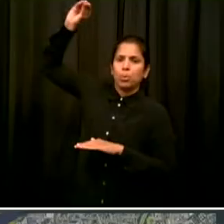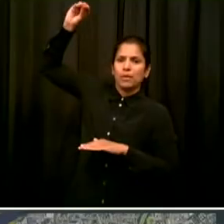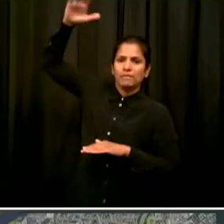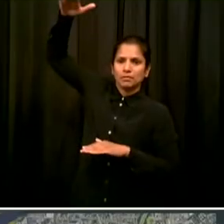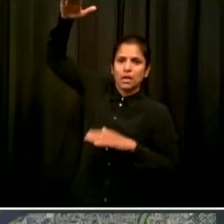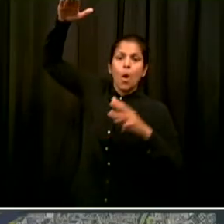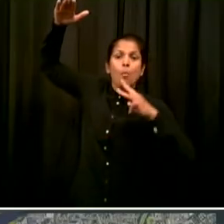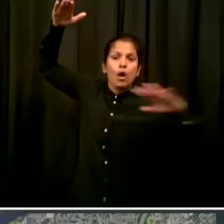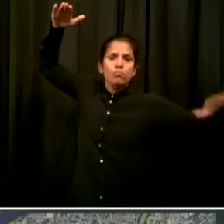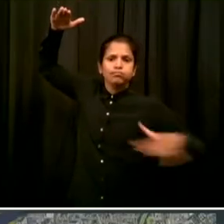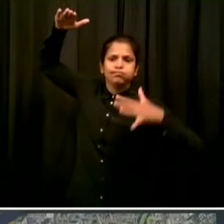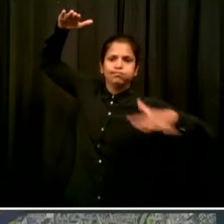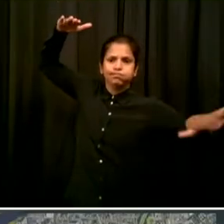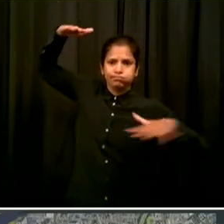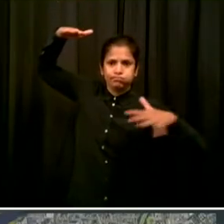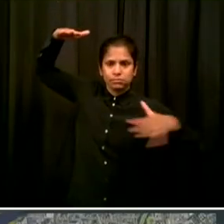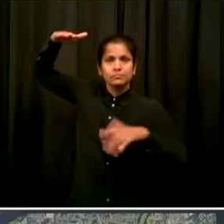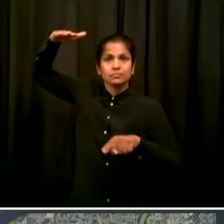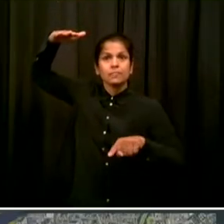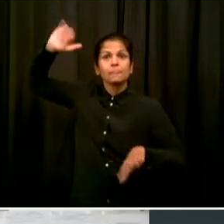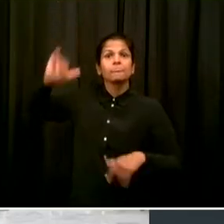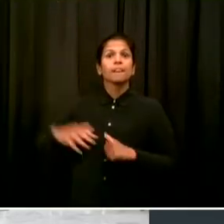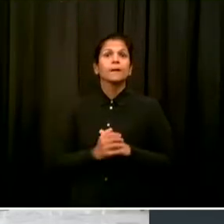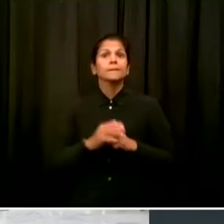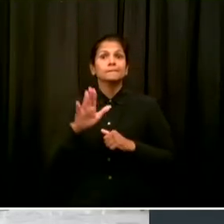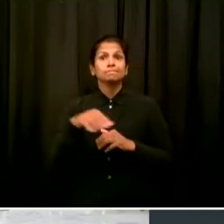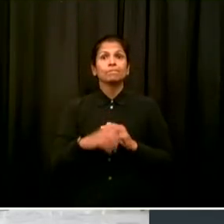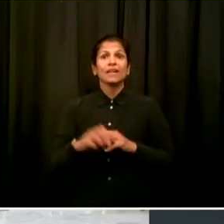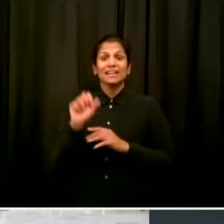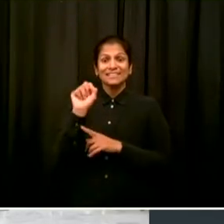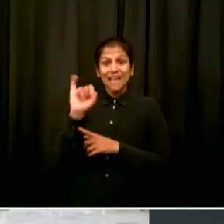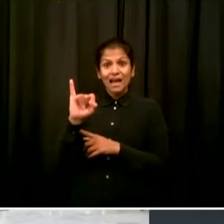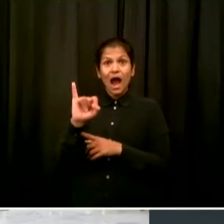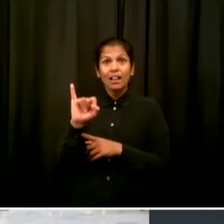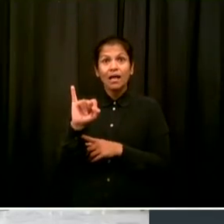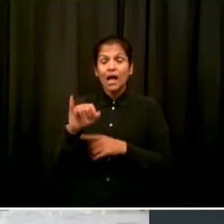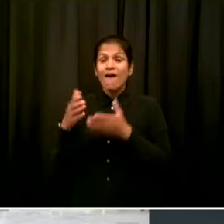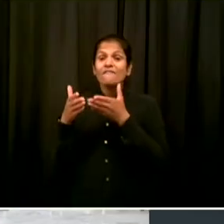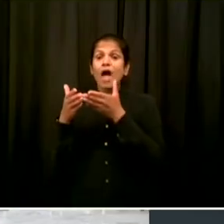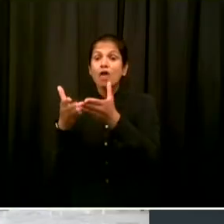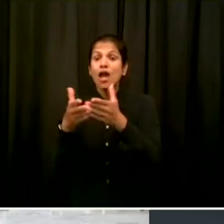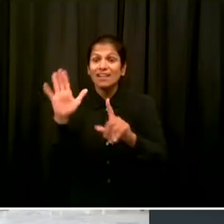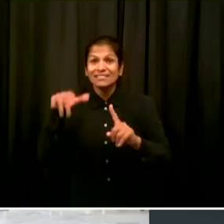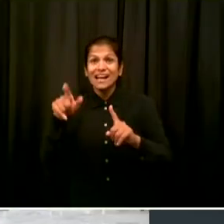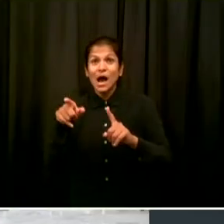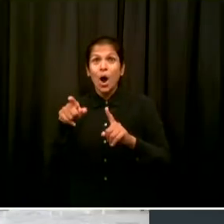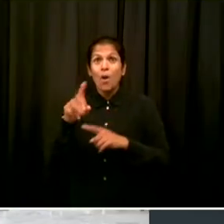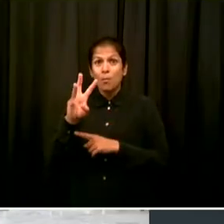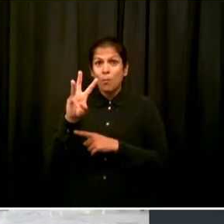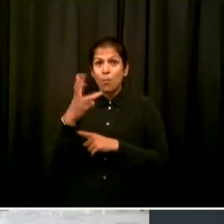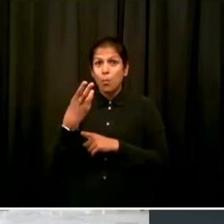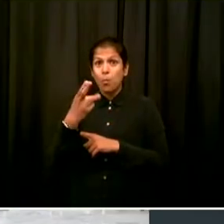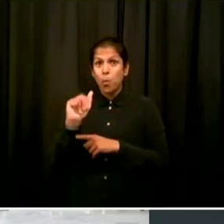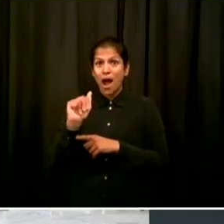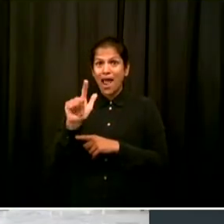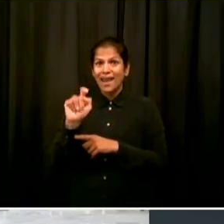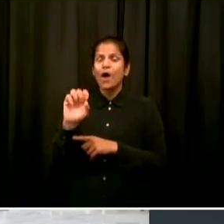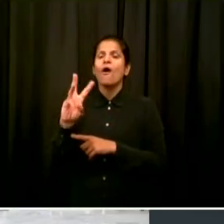NETWORKS AND WE HAVE MADE TRANSPORTATION IMPROVEMENTS, AND WE ARE